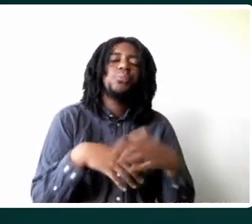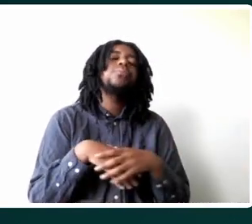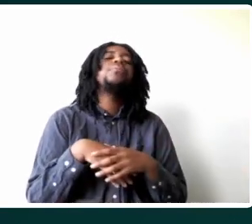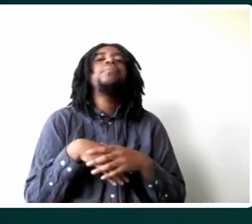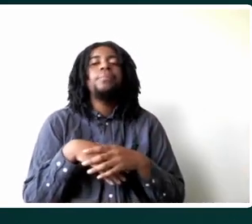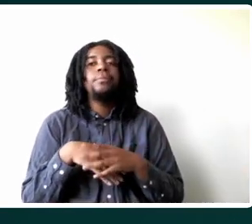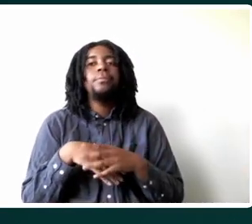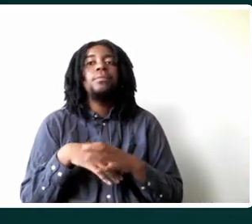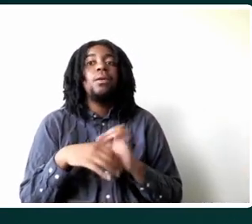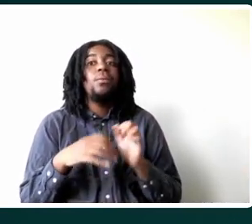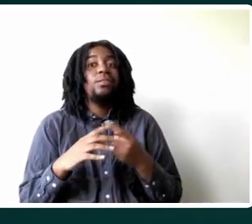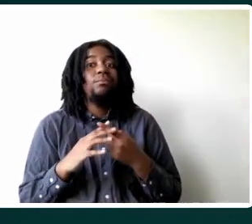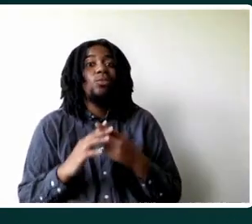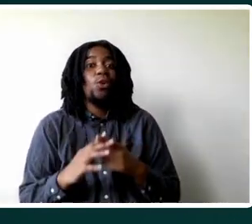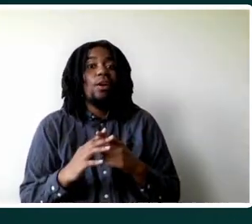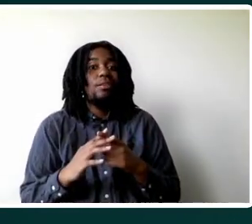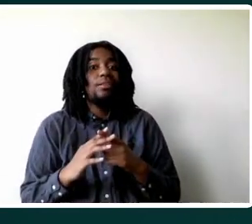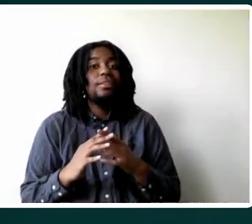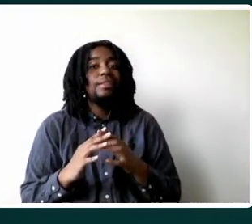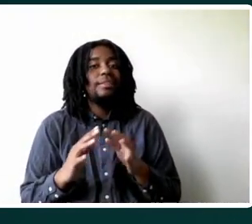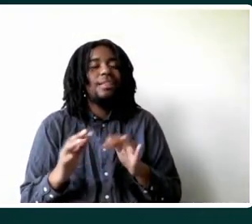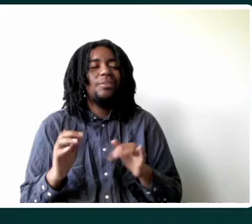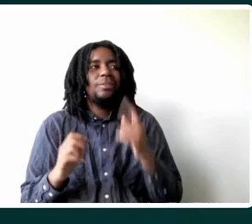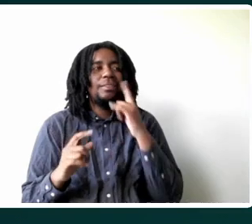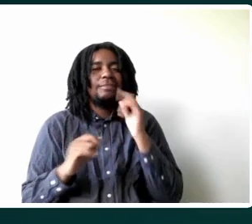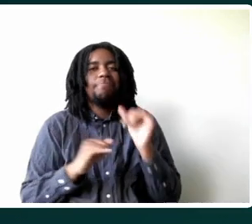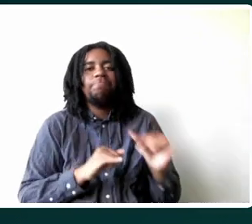I mean, we were in a similar position, right, as our students. We were all from different